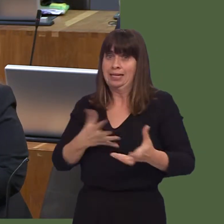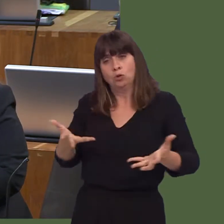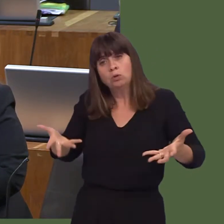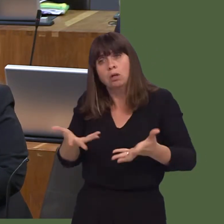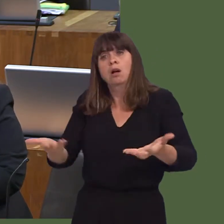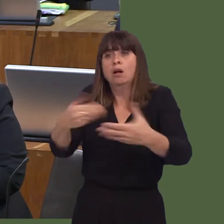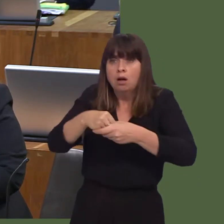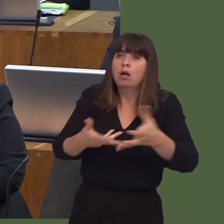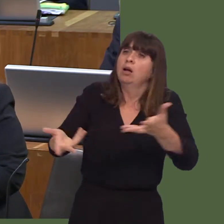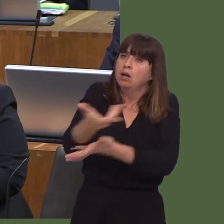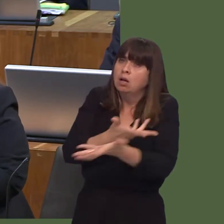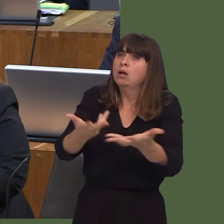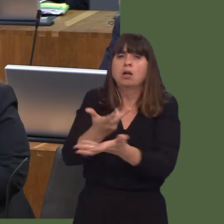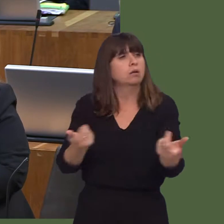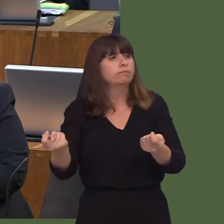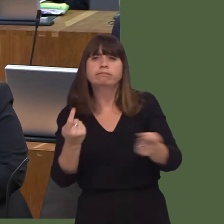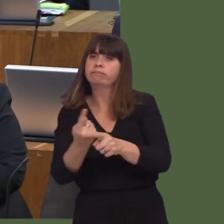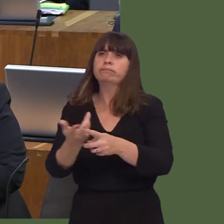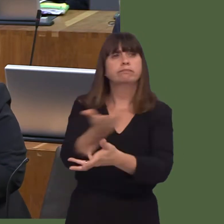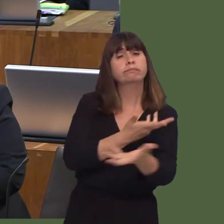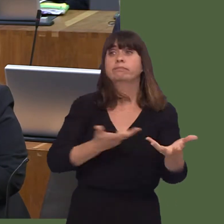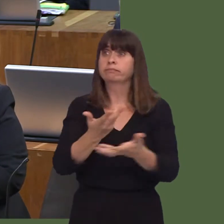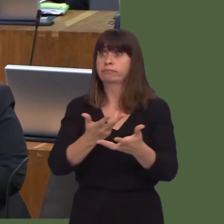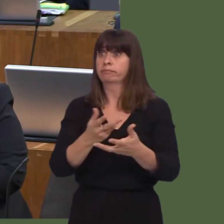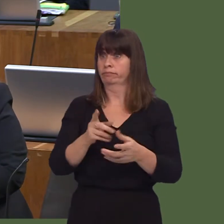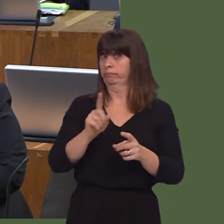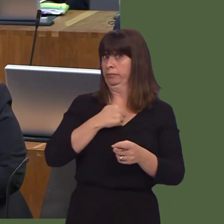That's very much part of the conversation that I just outlined, for example, the Minister